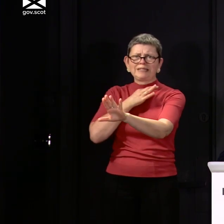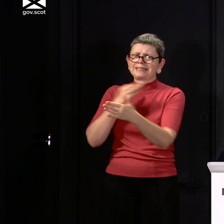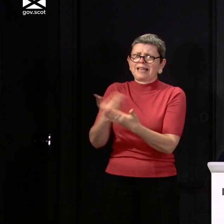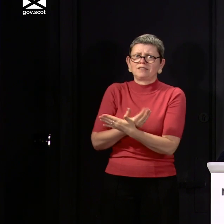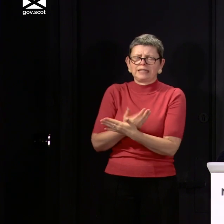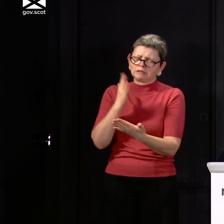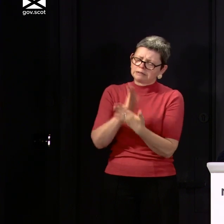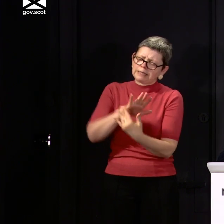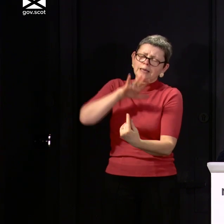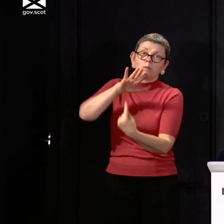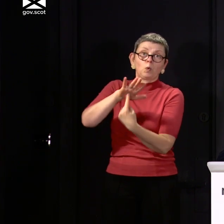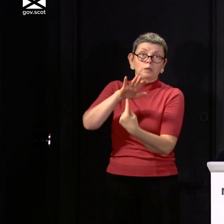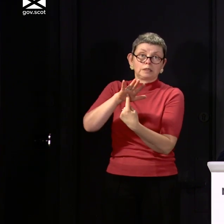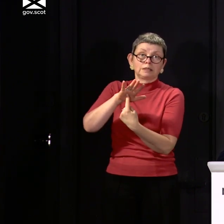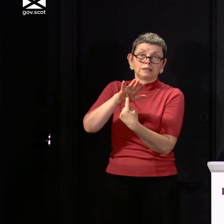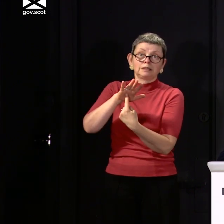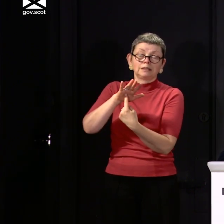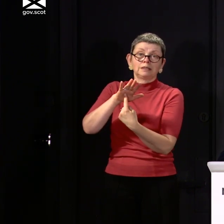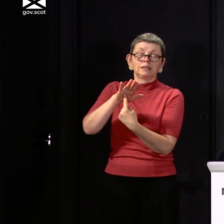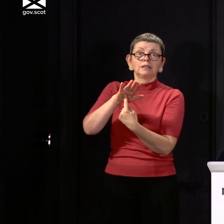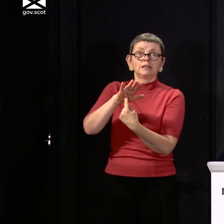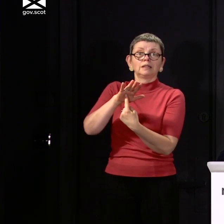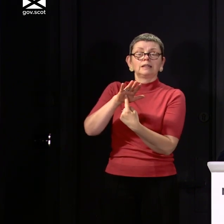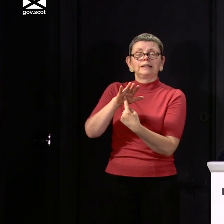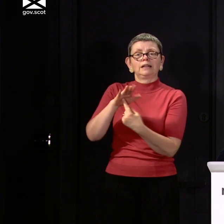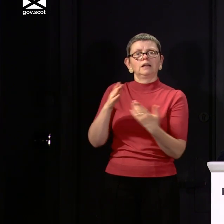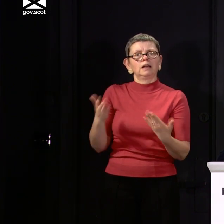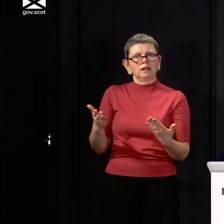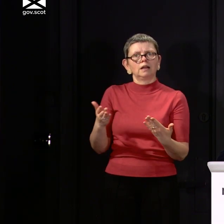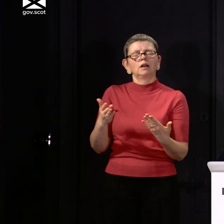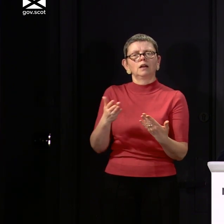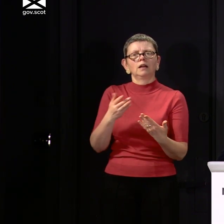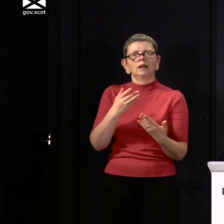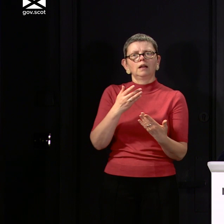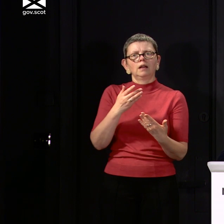residents. The reason we want in the circumstances we've set out before, and I won't go over